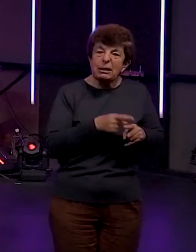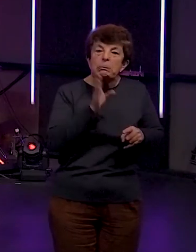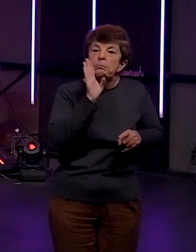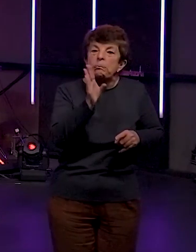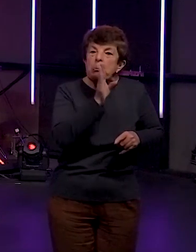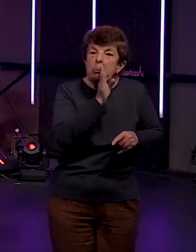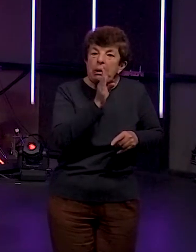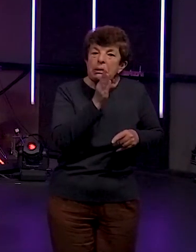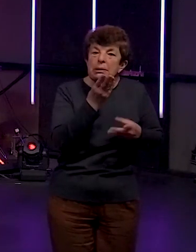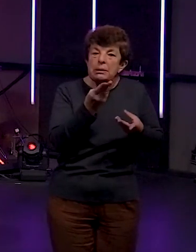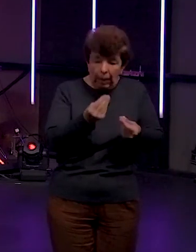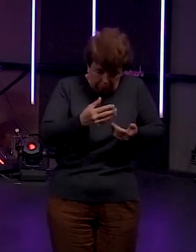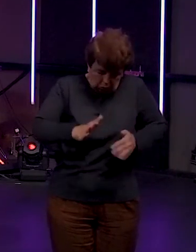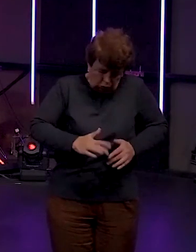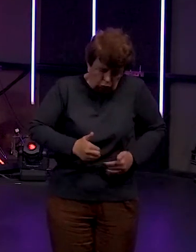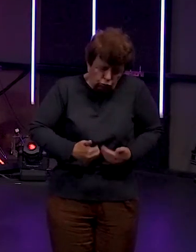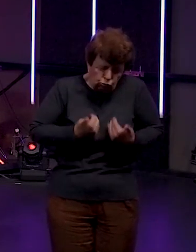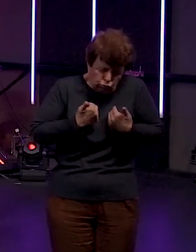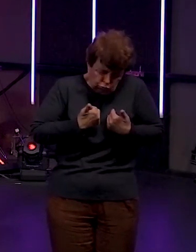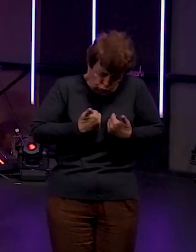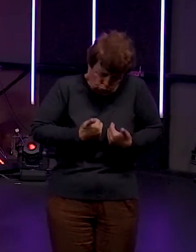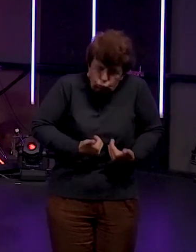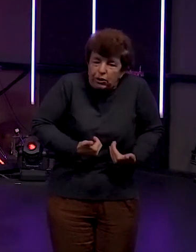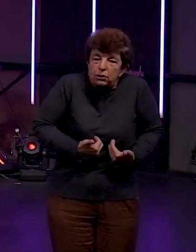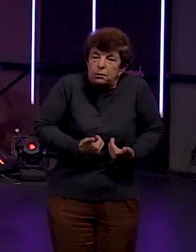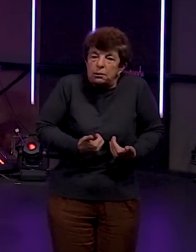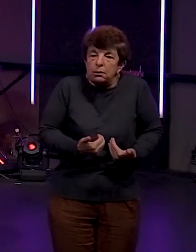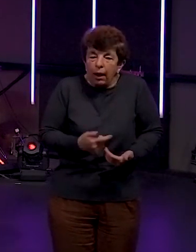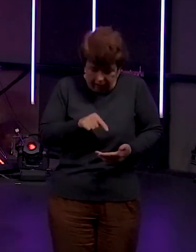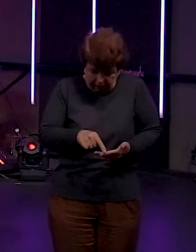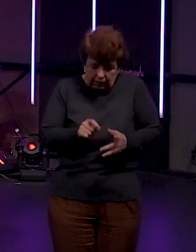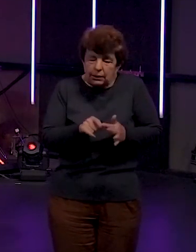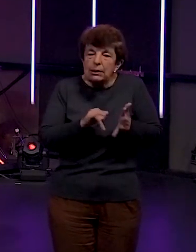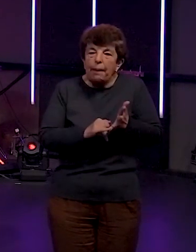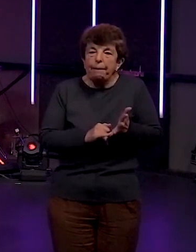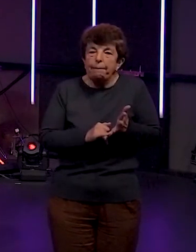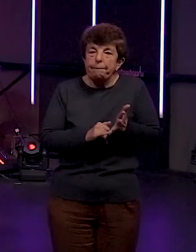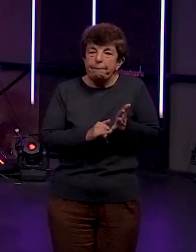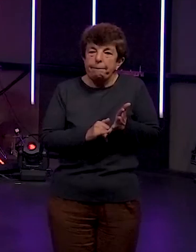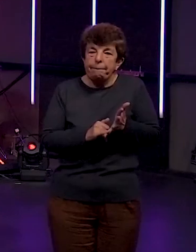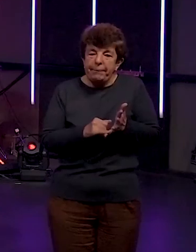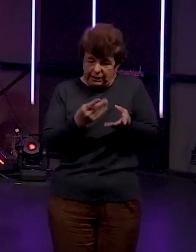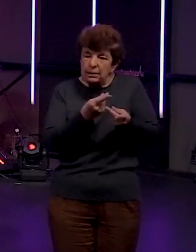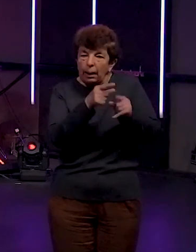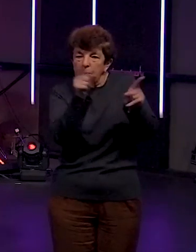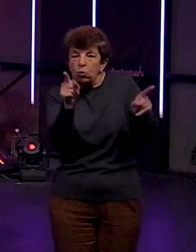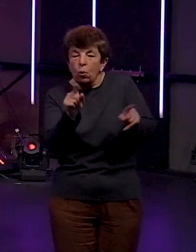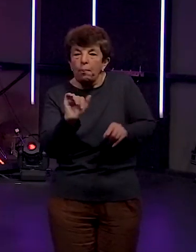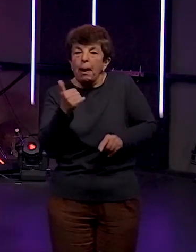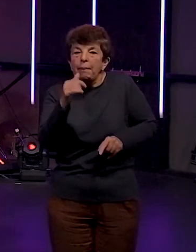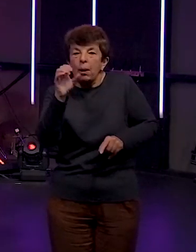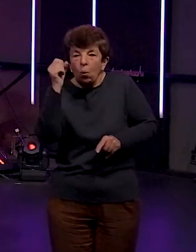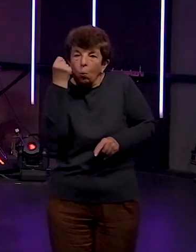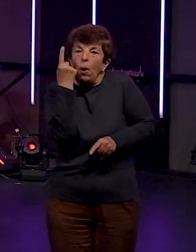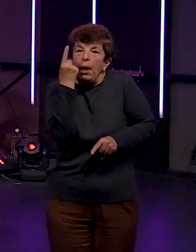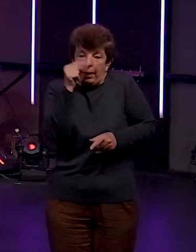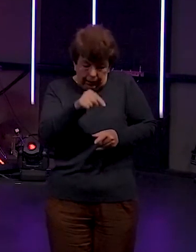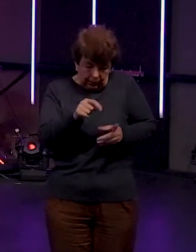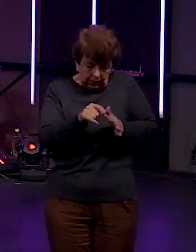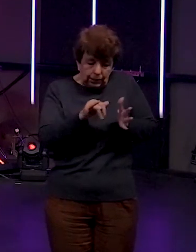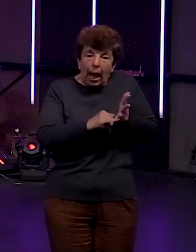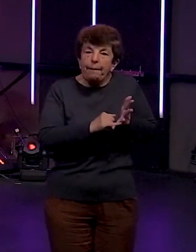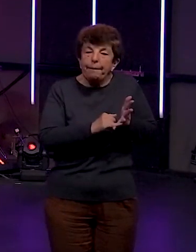some of the richness of this Psalm. Some of you may be aware that this Psalm 119